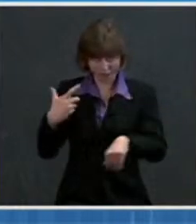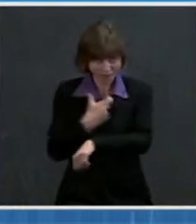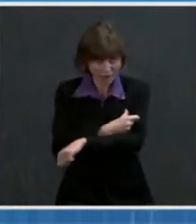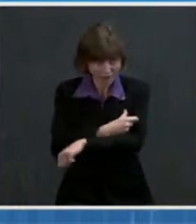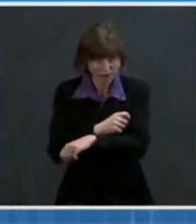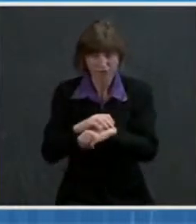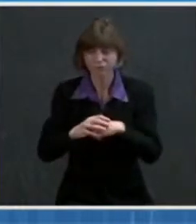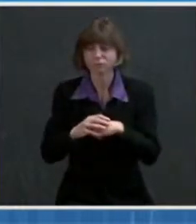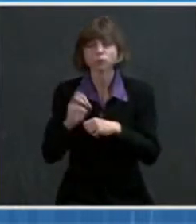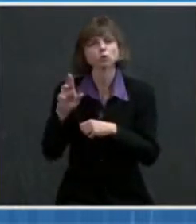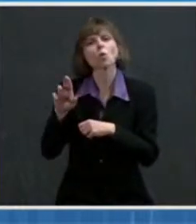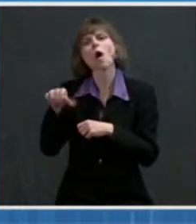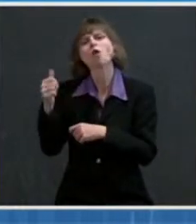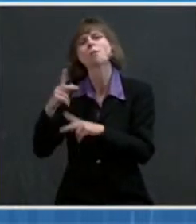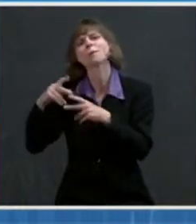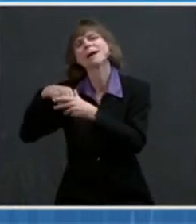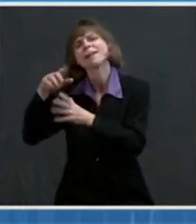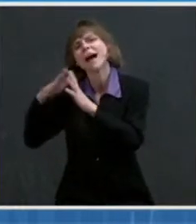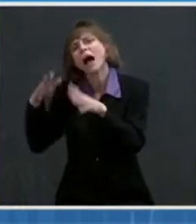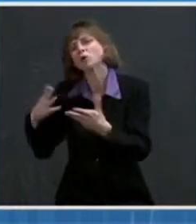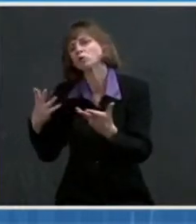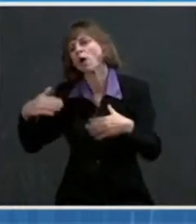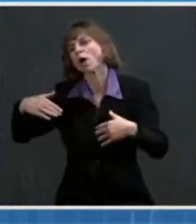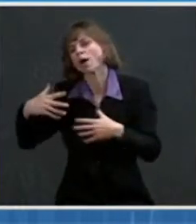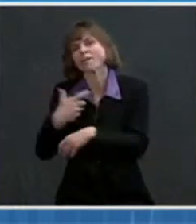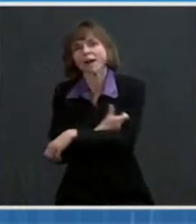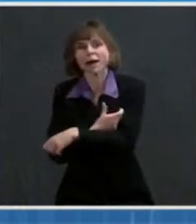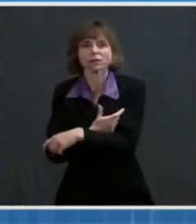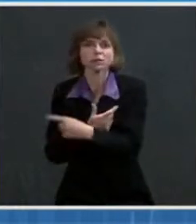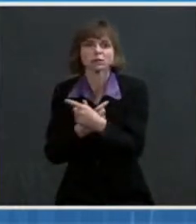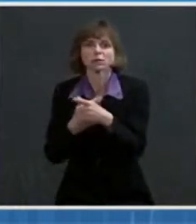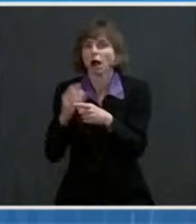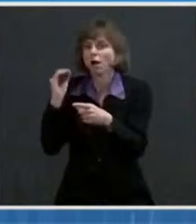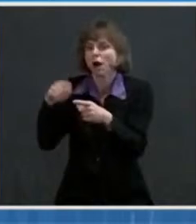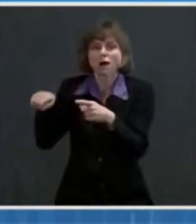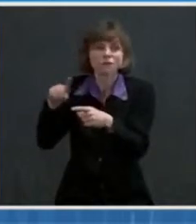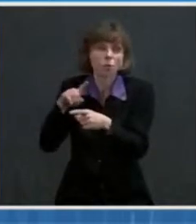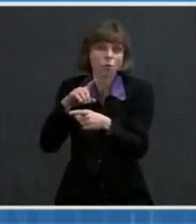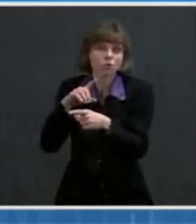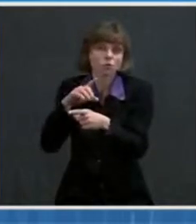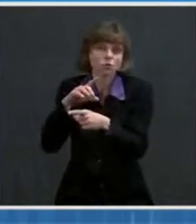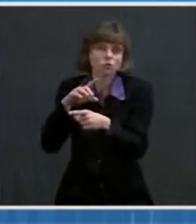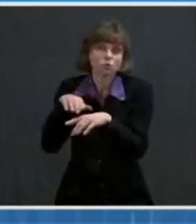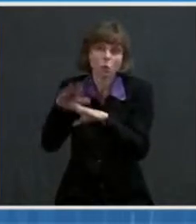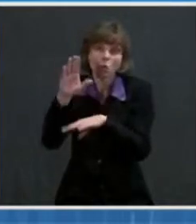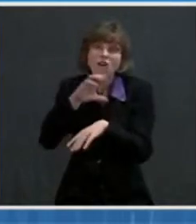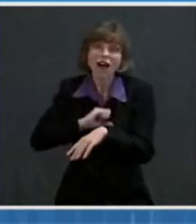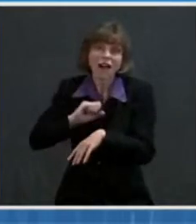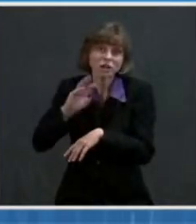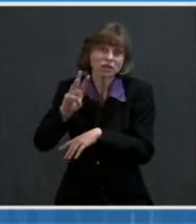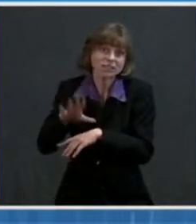SOLID ORANGE CIRCLES. THIS MEANS THAT NONE OF THE UNVACCINATED PEOPLE OR ANY UNVACCINATED MEMBERS OF THEIR